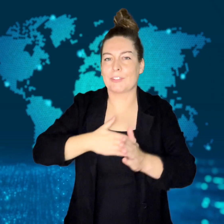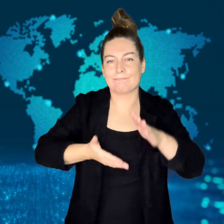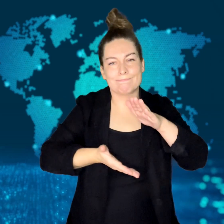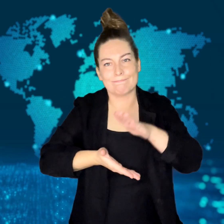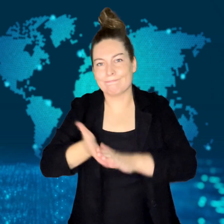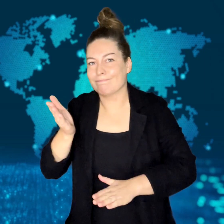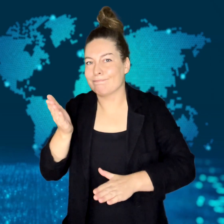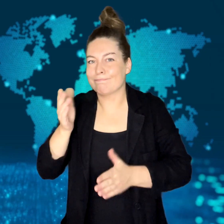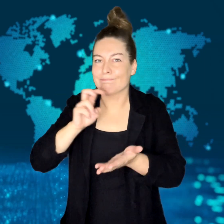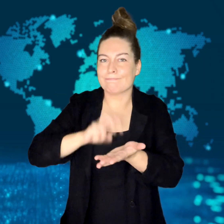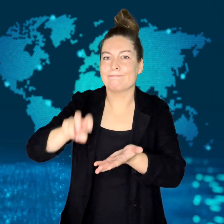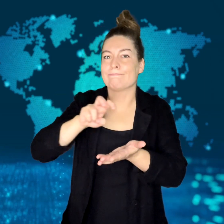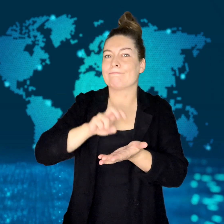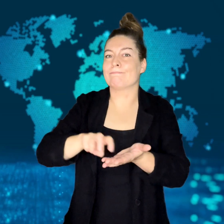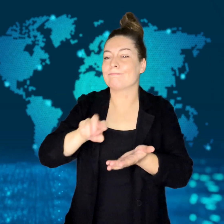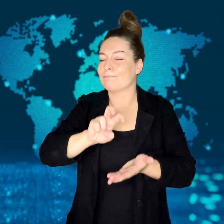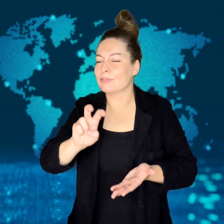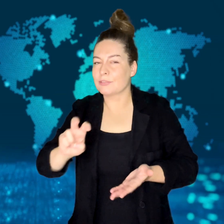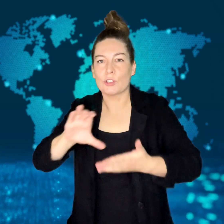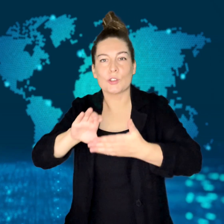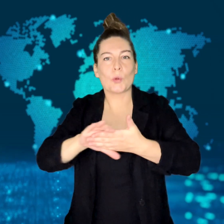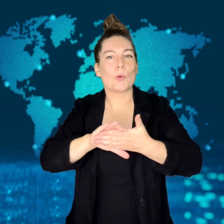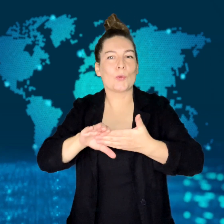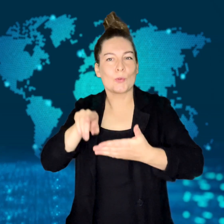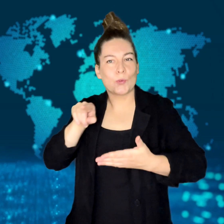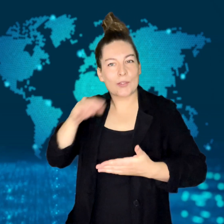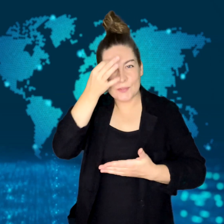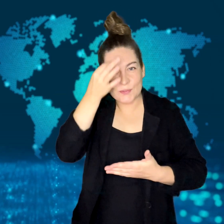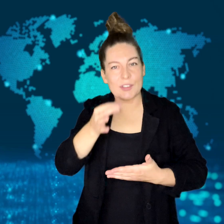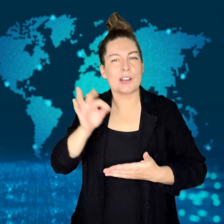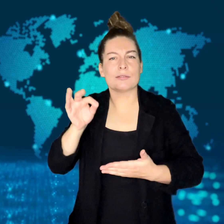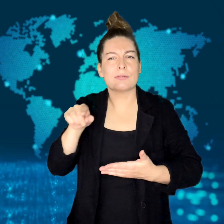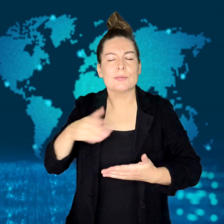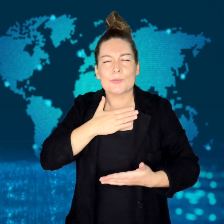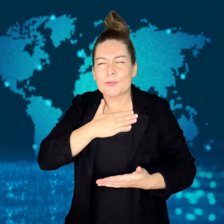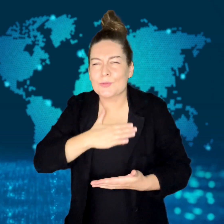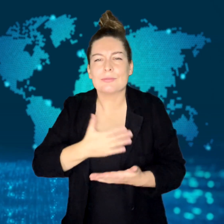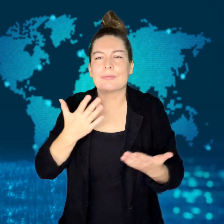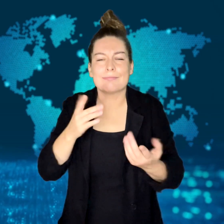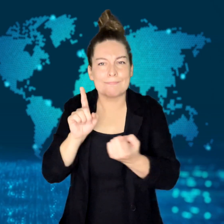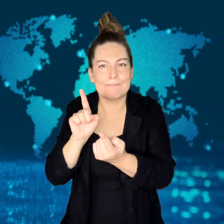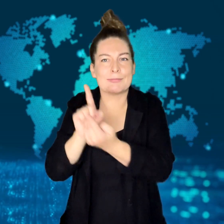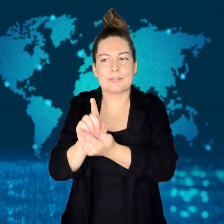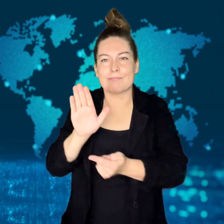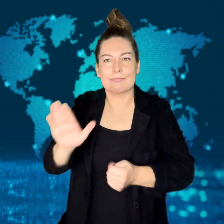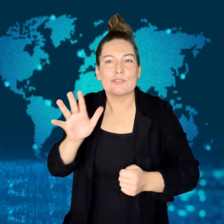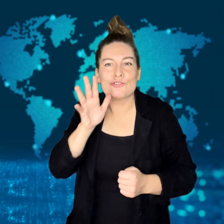France. He was hoping to be reunited with his grandmother